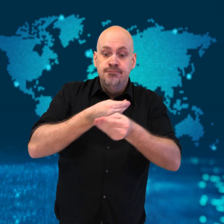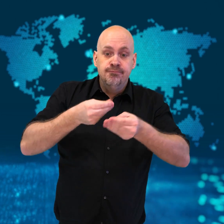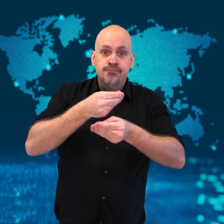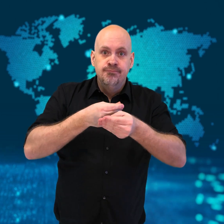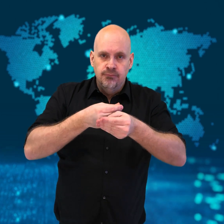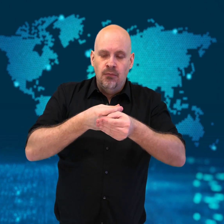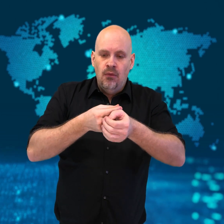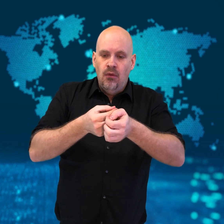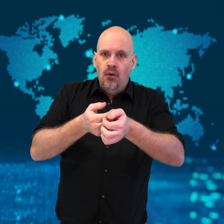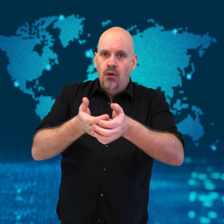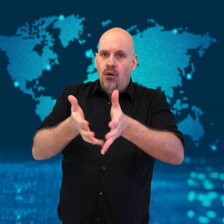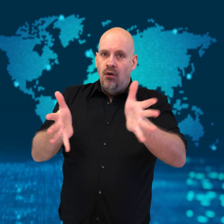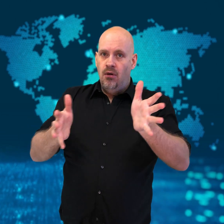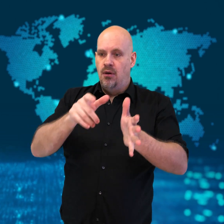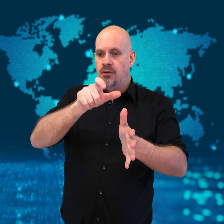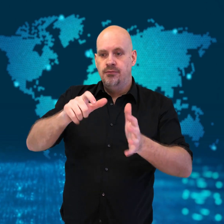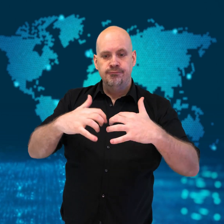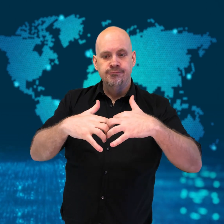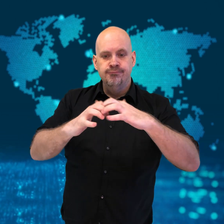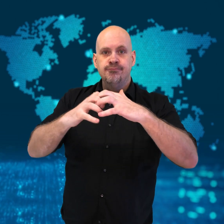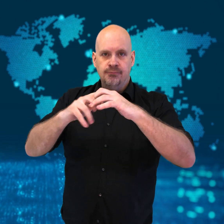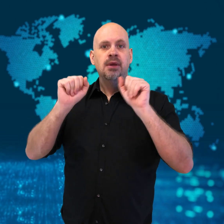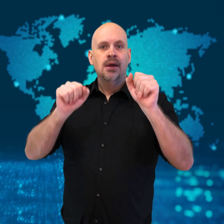private business.